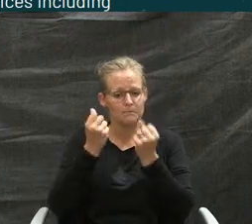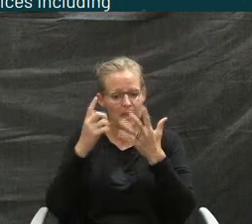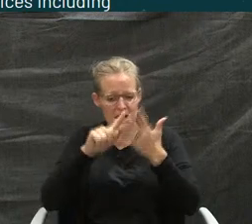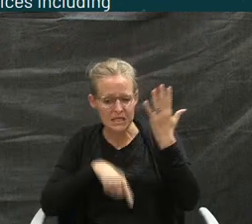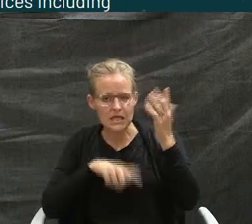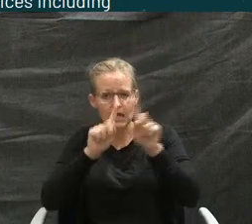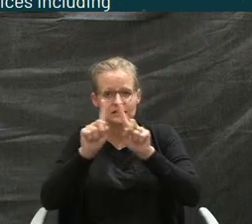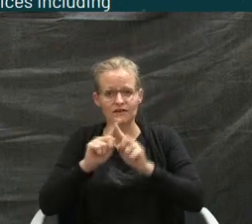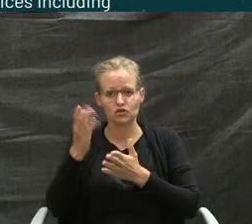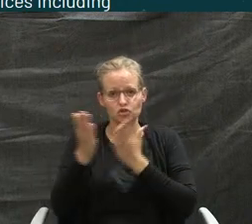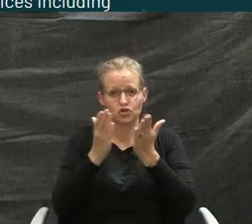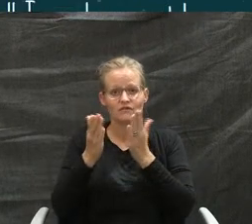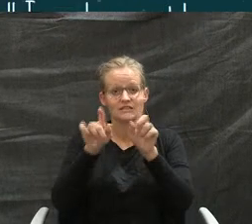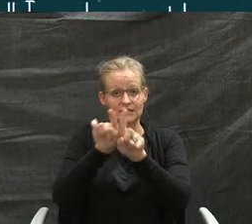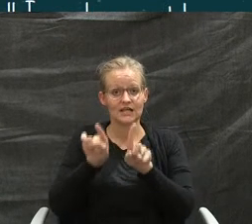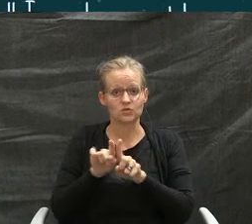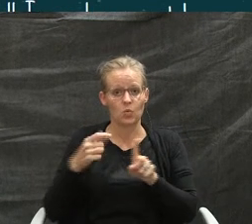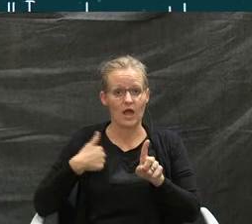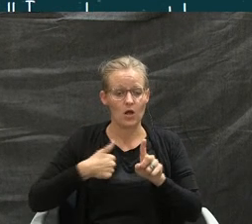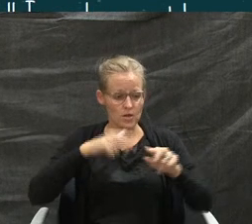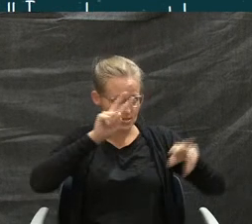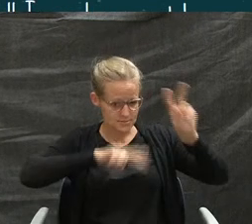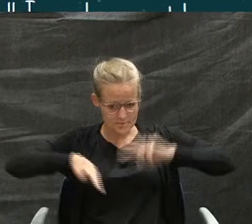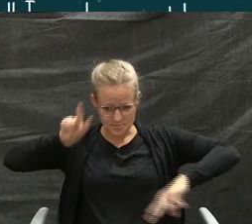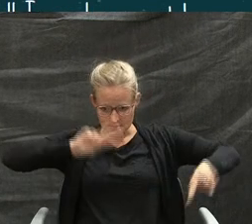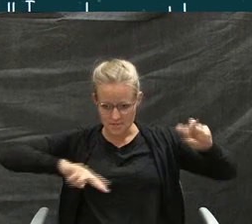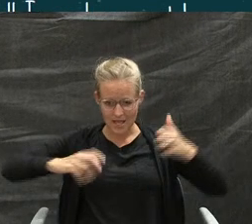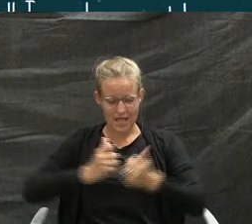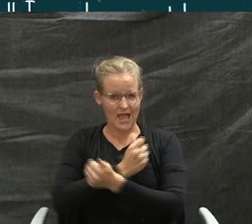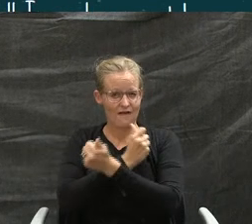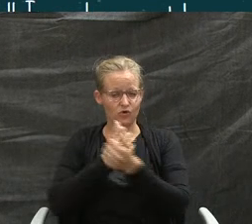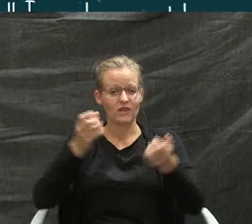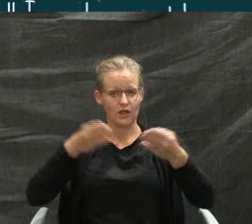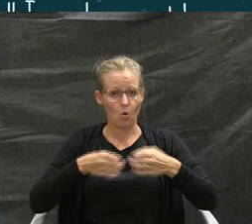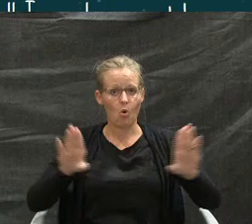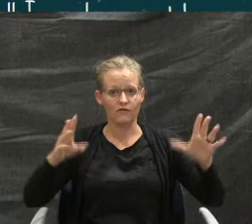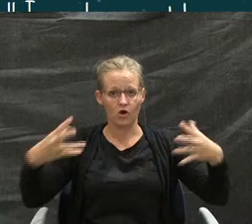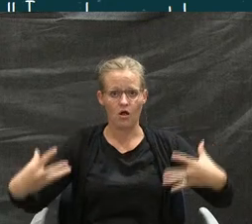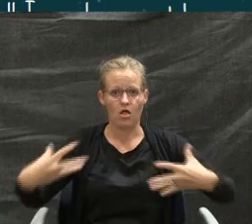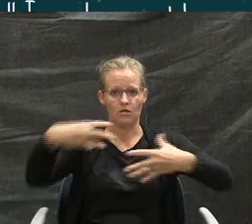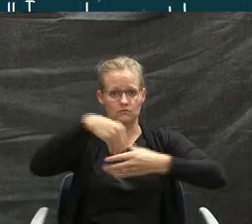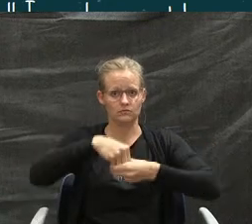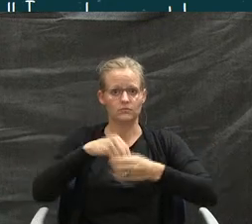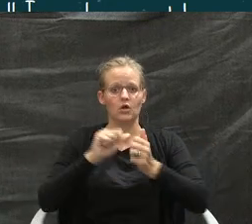So moving forward, this is kind of the 10,000 view of our plan.